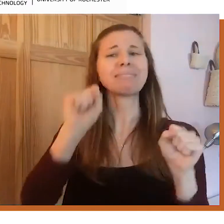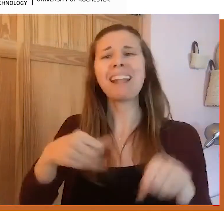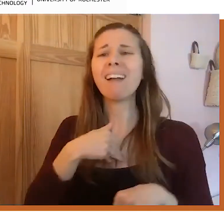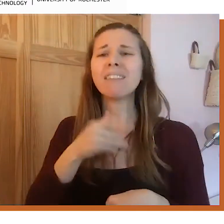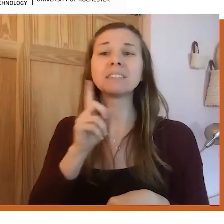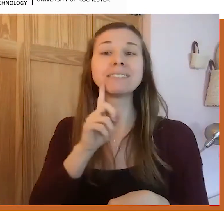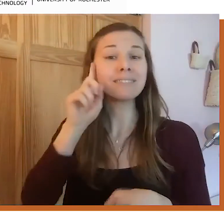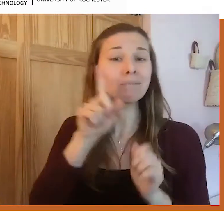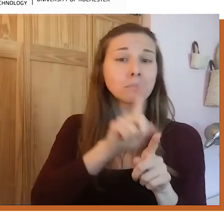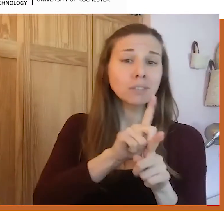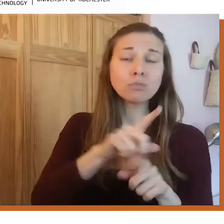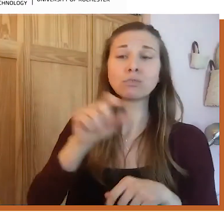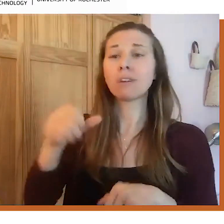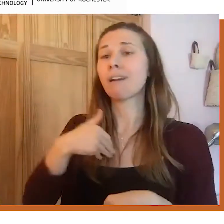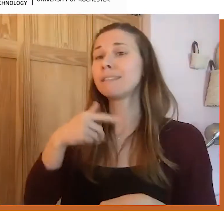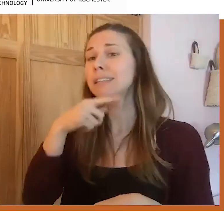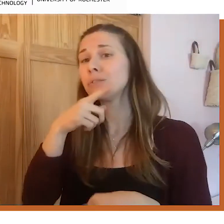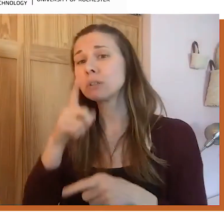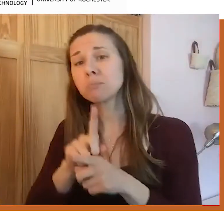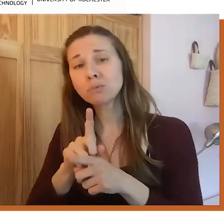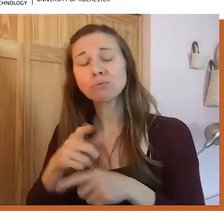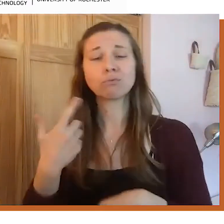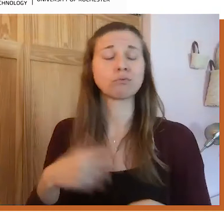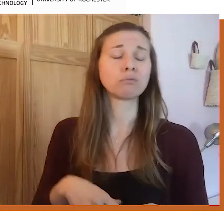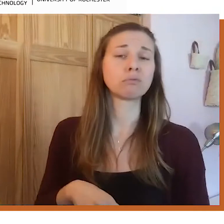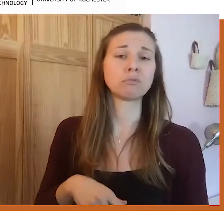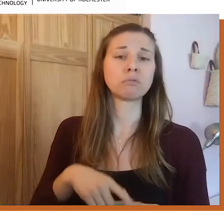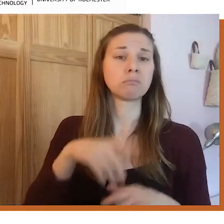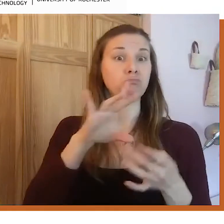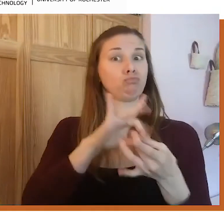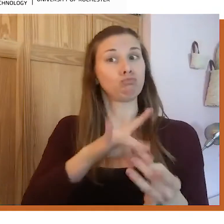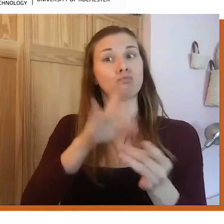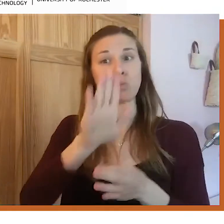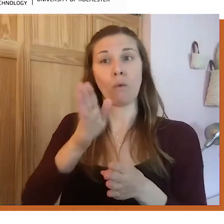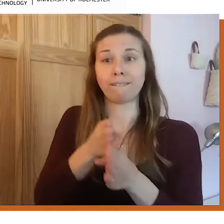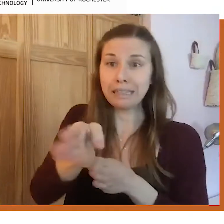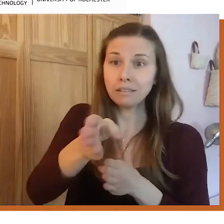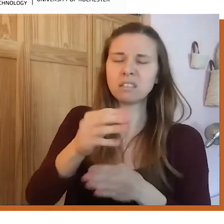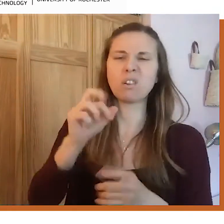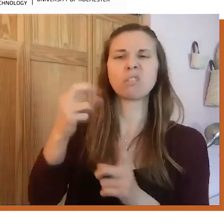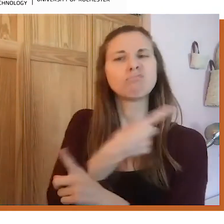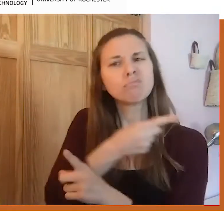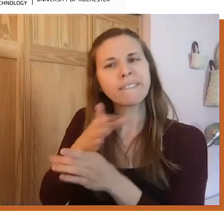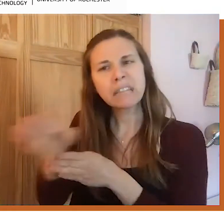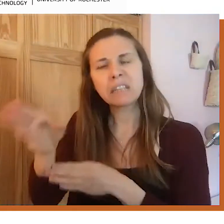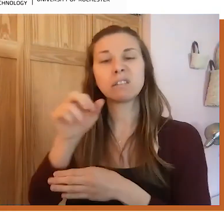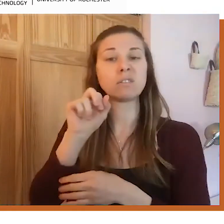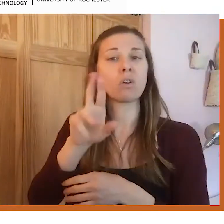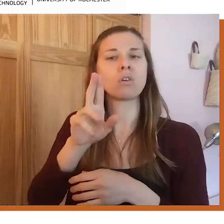in your career development. Some may be a Deaf mentor, maybe a hearing mentor. Some my be related to your field or not.